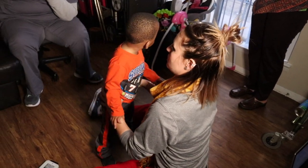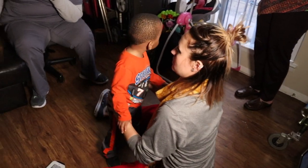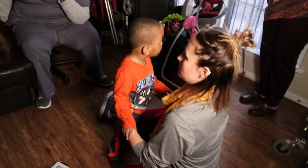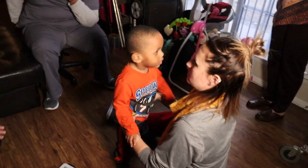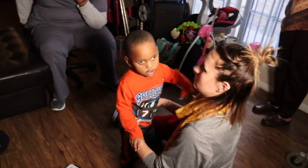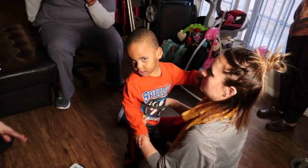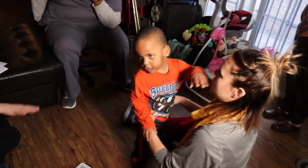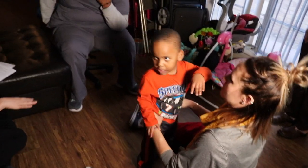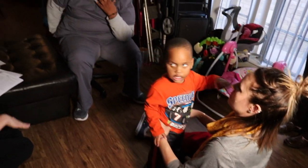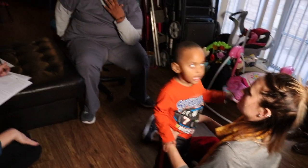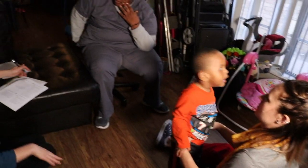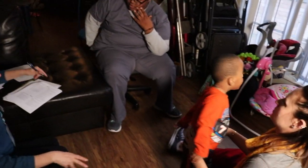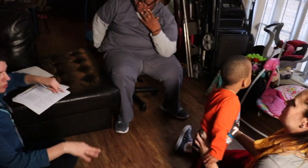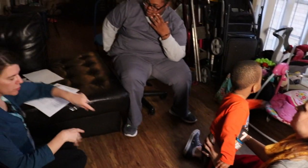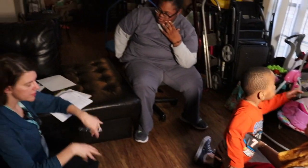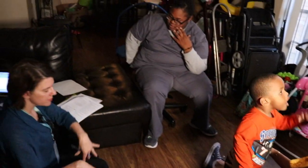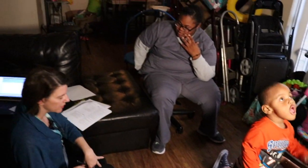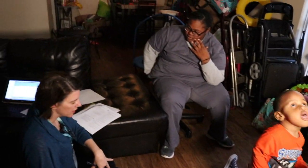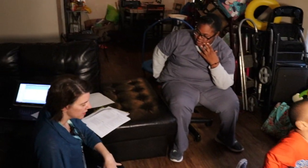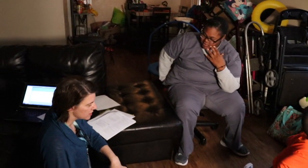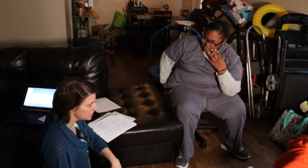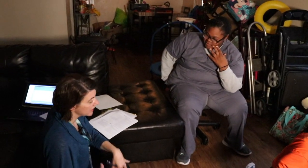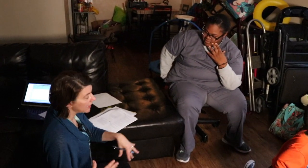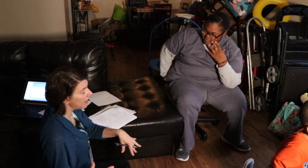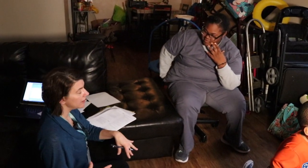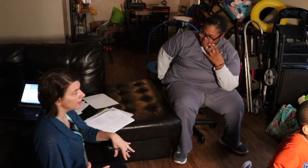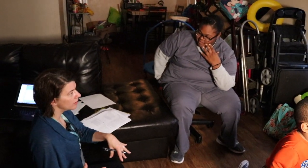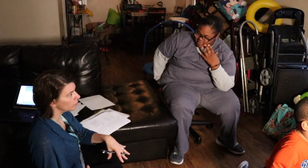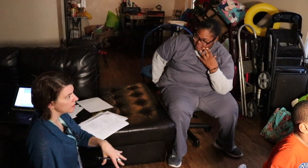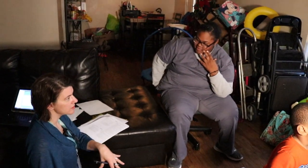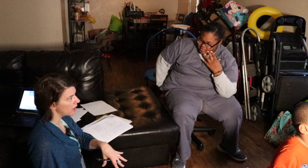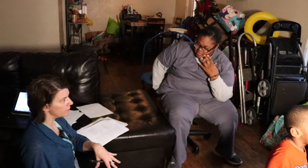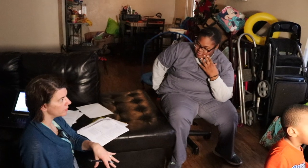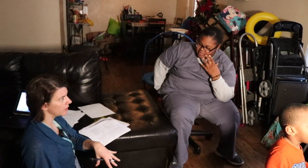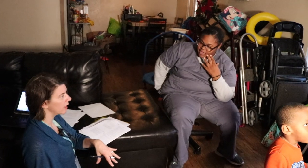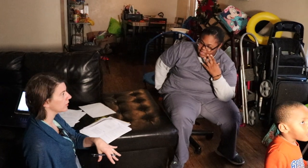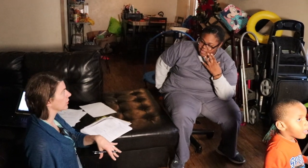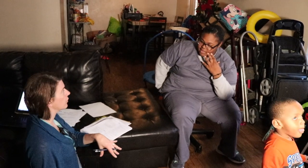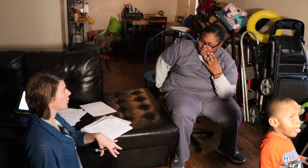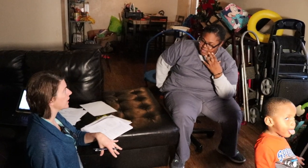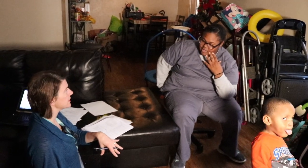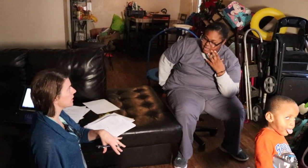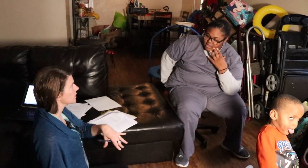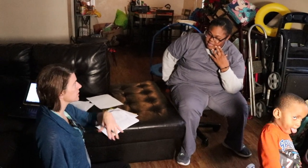Like he is having some fun and doing some things and you say Cayden. Will he stop and look for that sound?